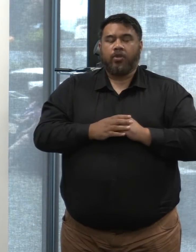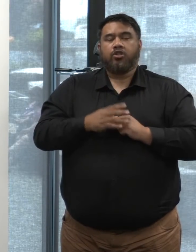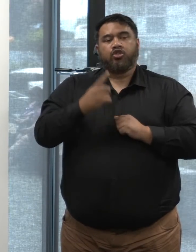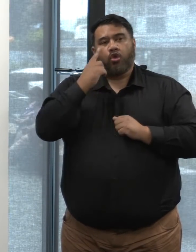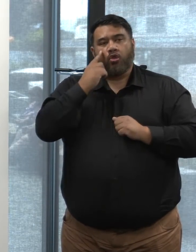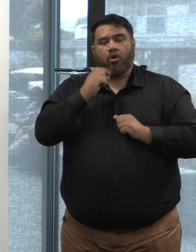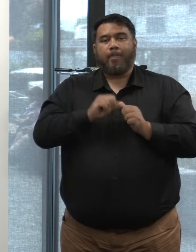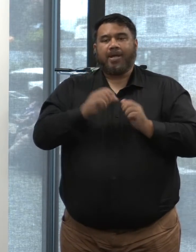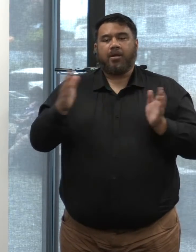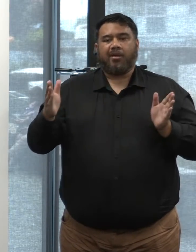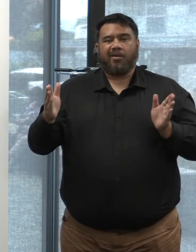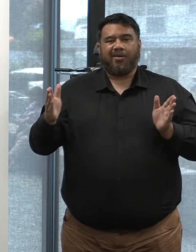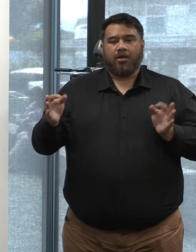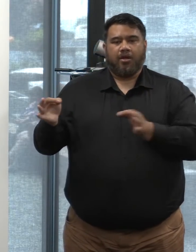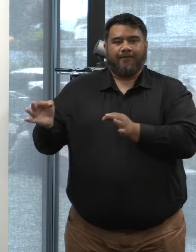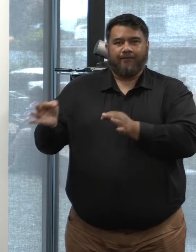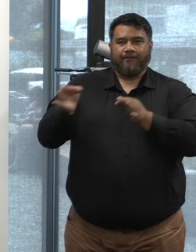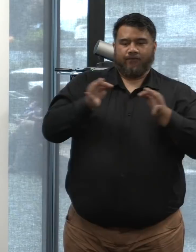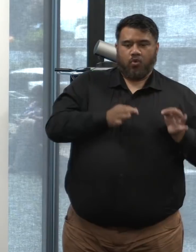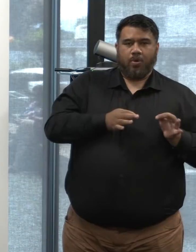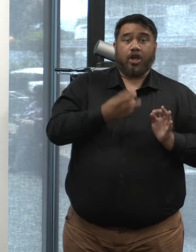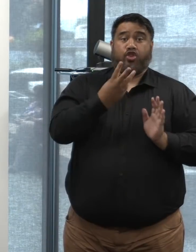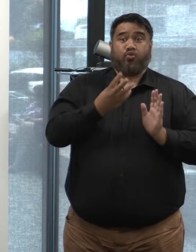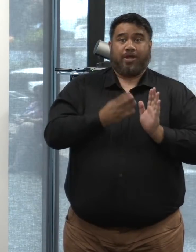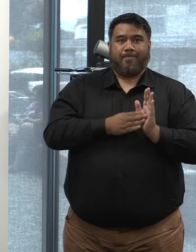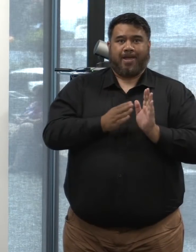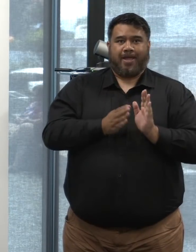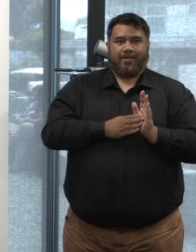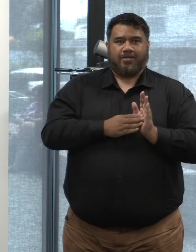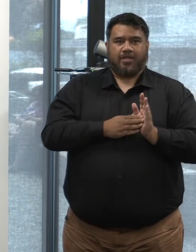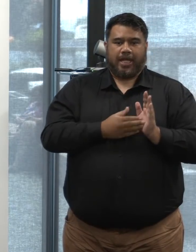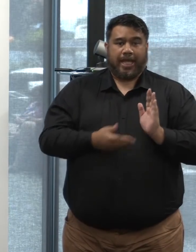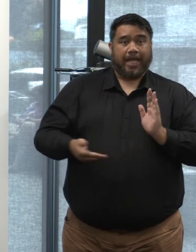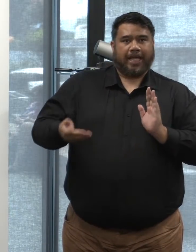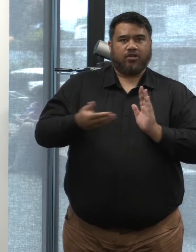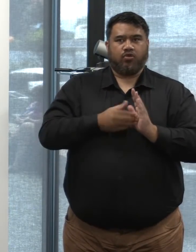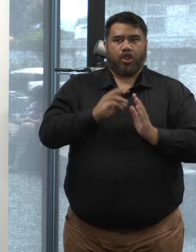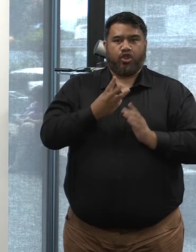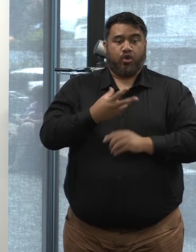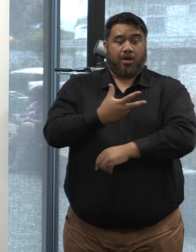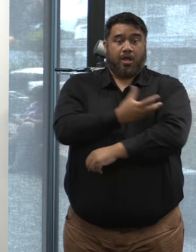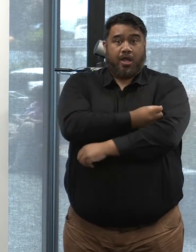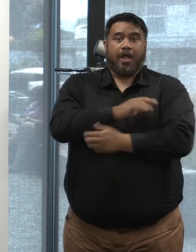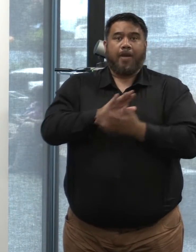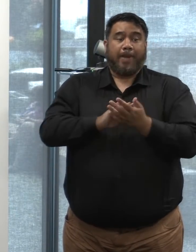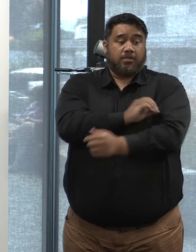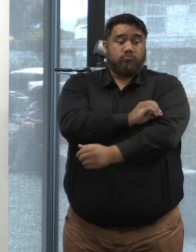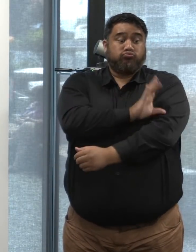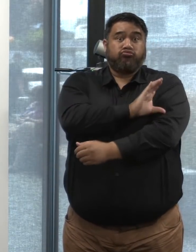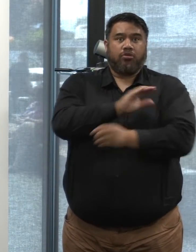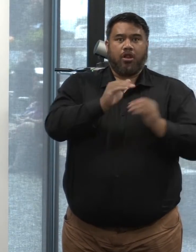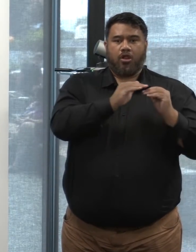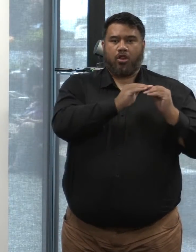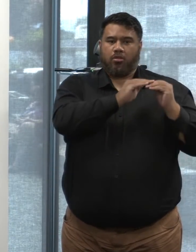down to 4 months full stop the reason for that is the antibody evidence tends to start going down after 2 to 3 months, and that is why the protection is not quite as good in the latter part of the six-month period